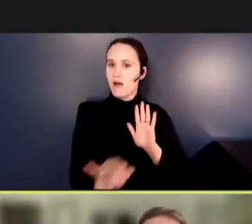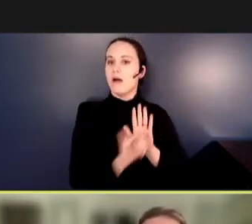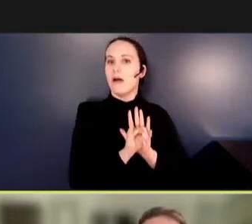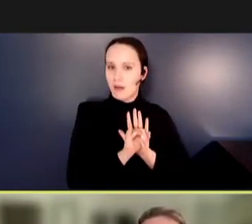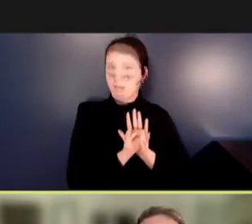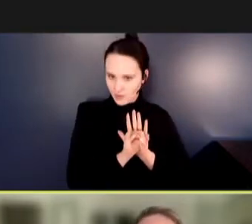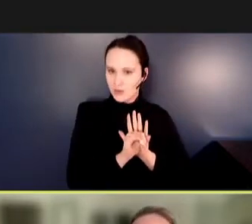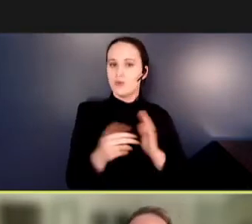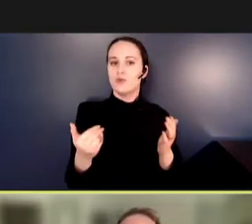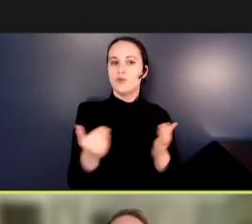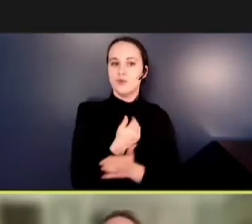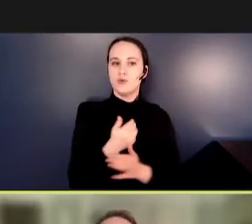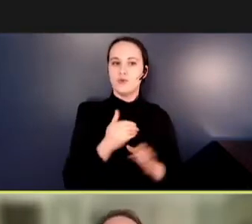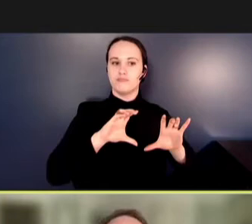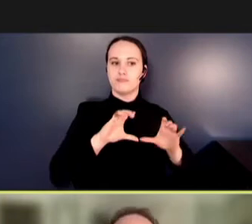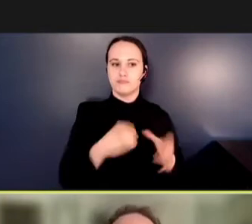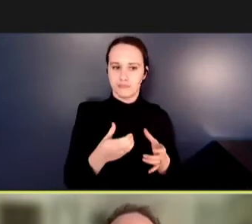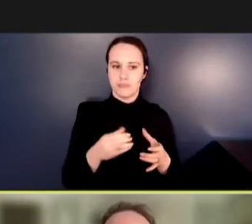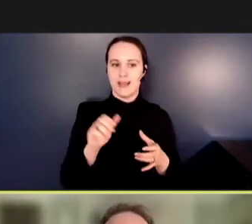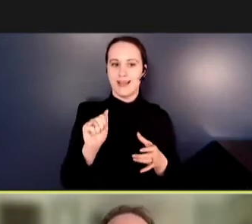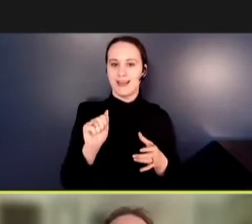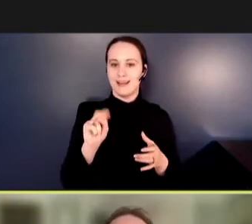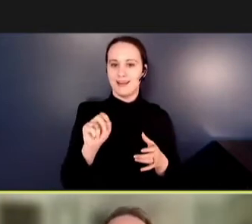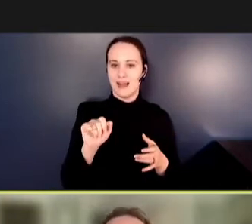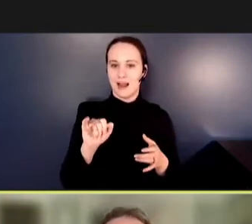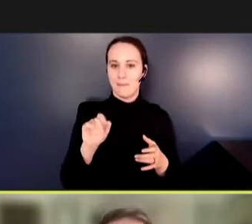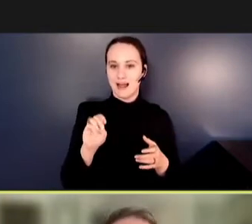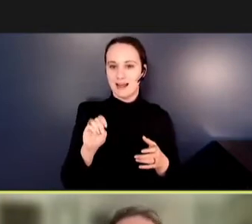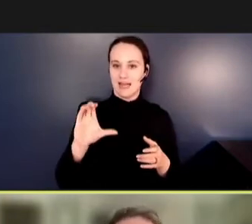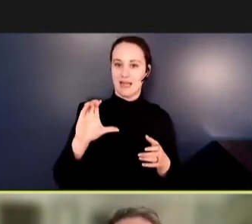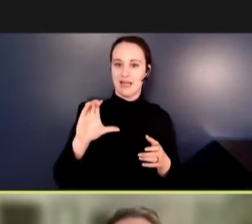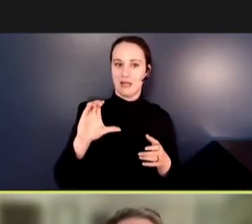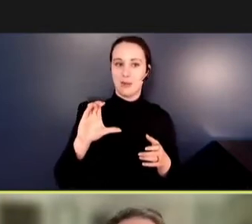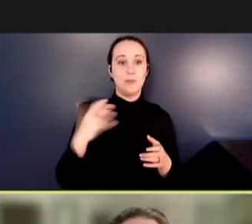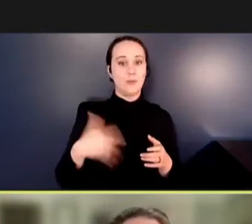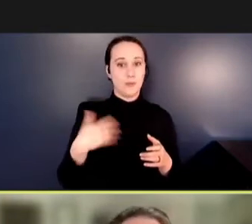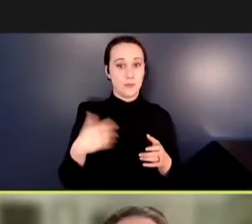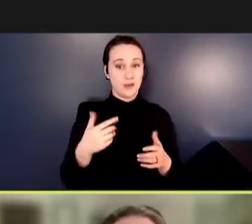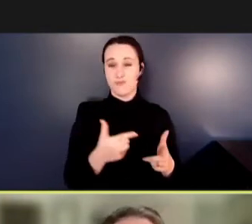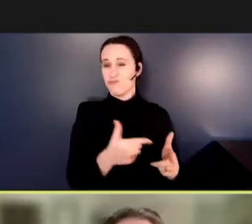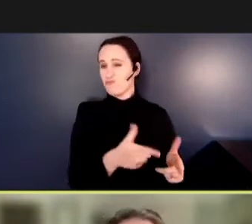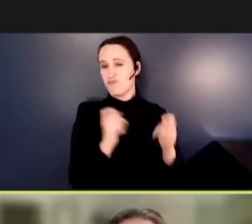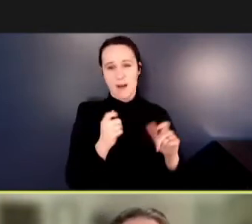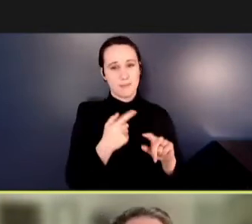and it did so relatively rapidly, completely different context than sort of